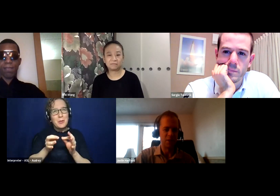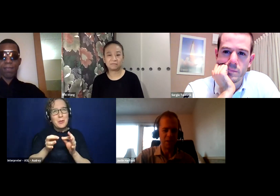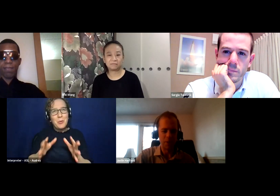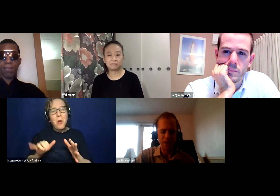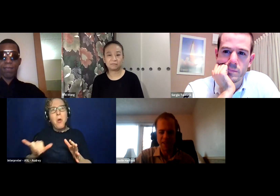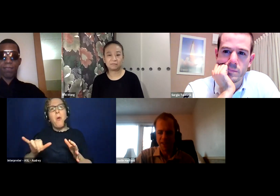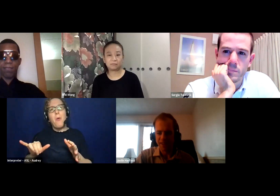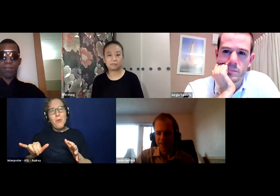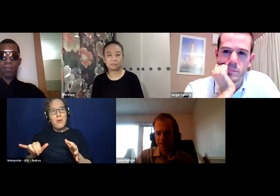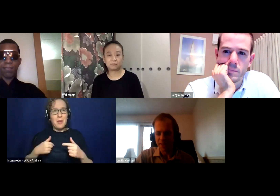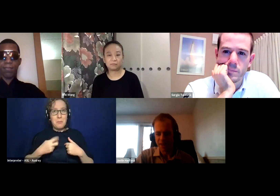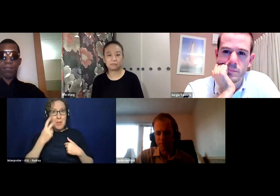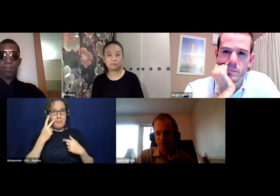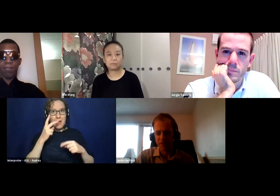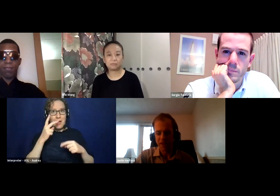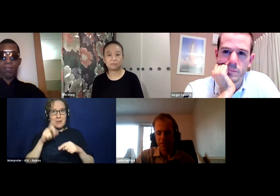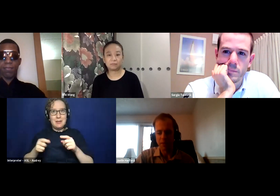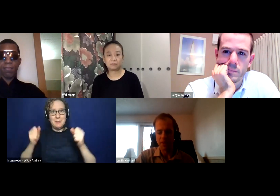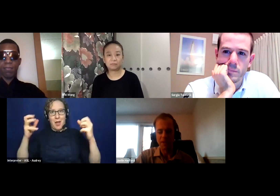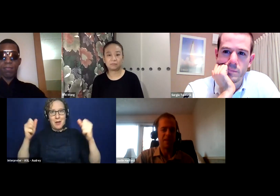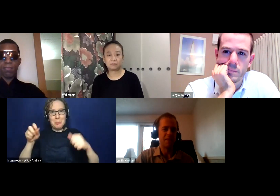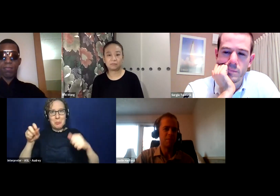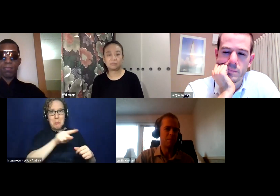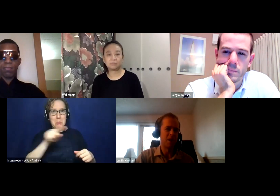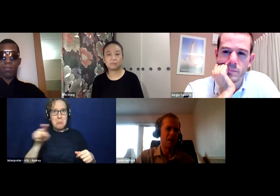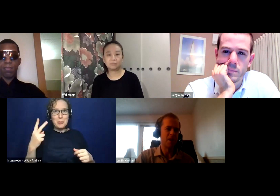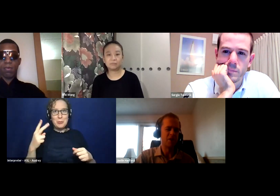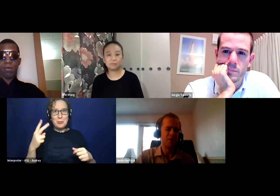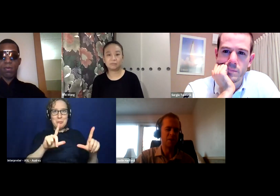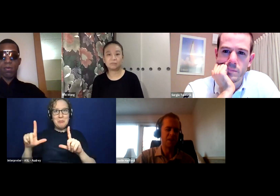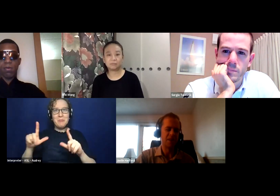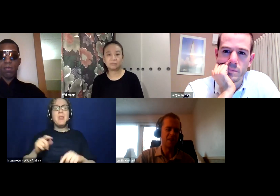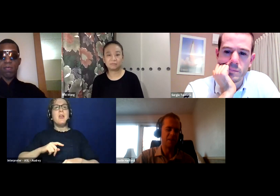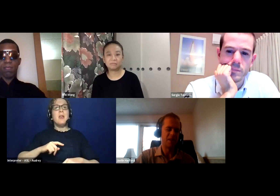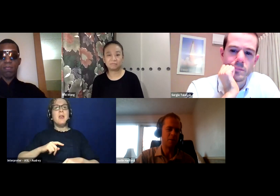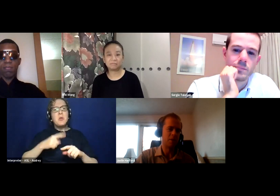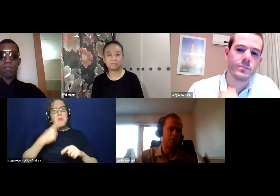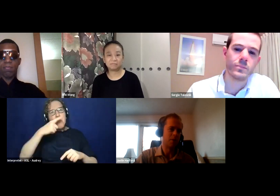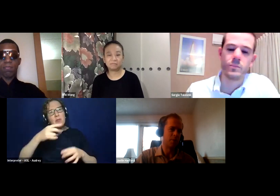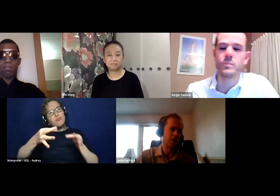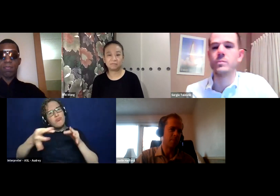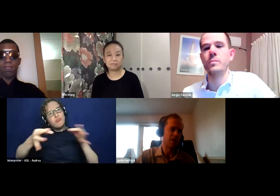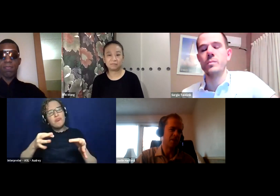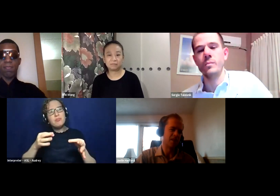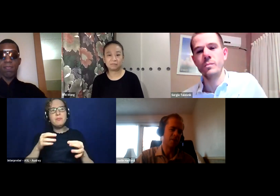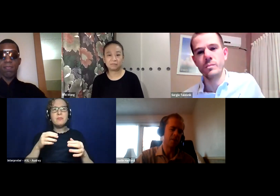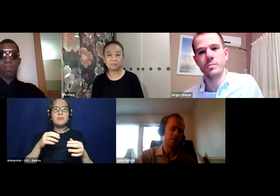your disability and kind of some of the reasonable accommodations that you use to